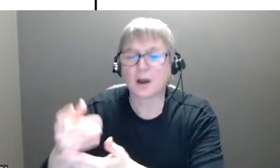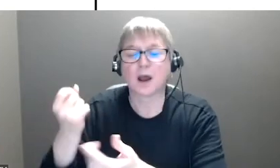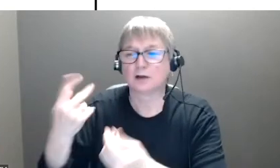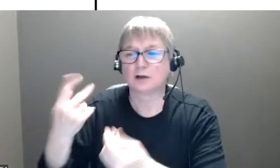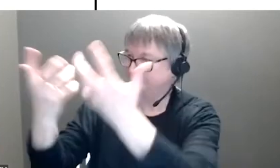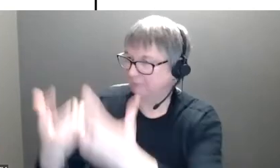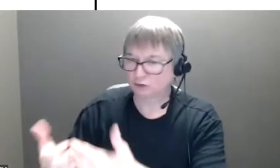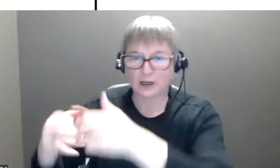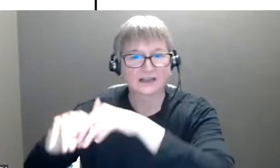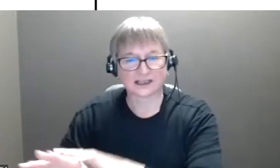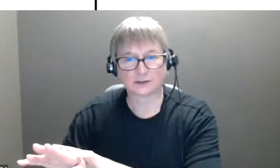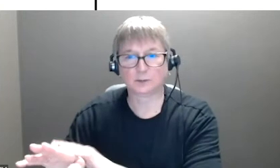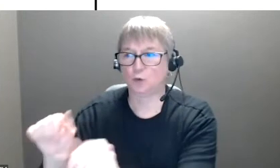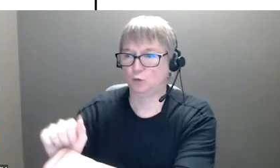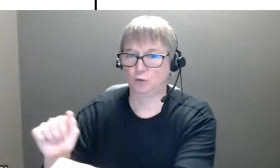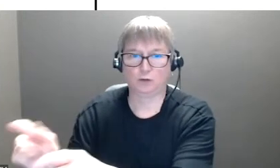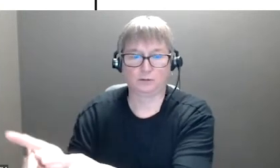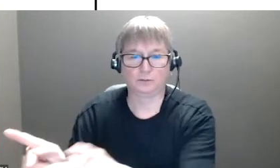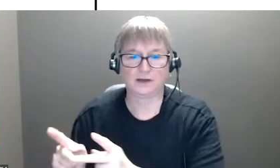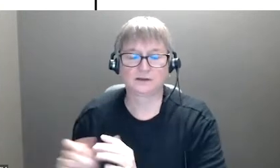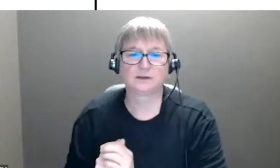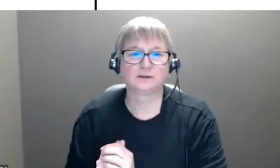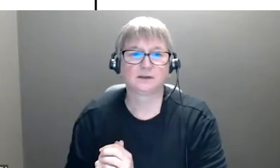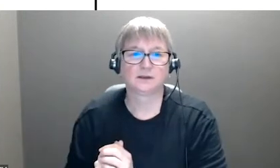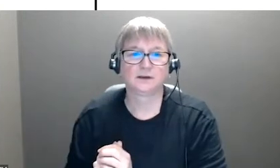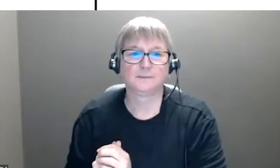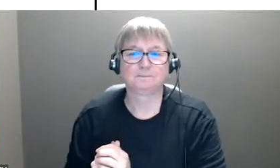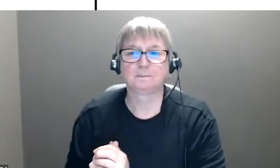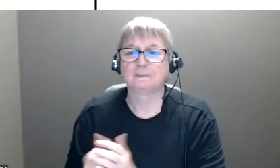disabilities with work experience and training to help them develop employment-related skills.